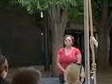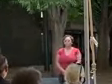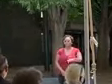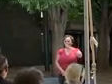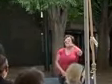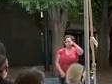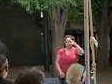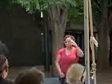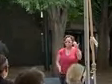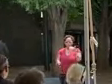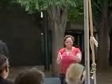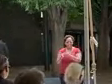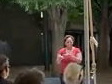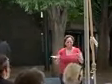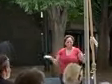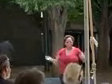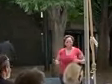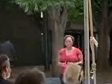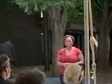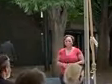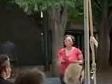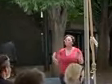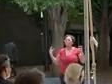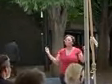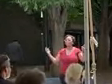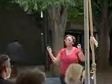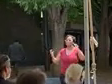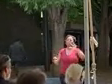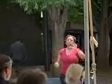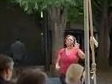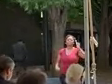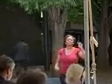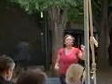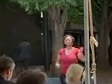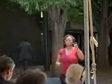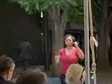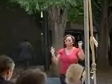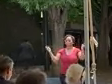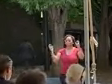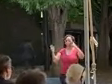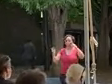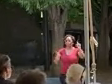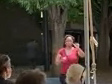We are celebrating the 31st anniversary of the Americans with Disability Act,